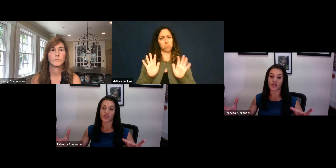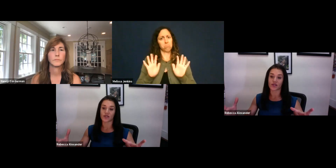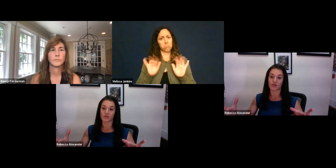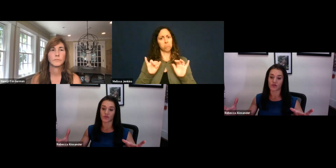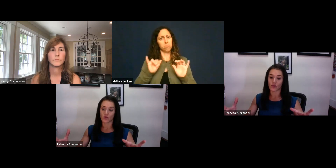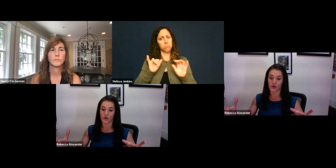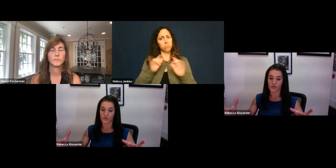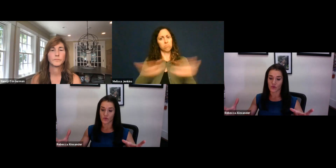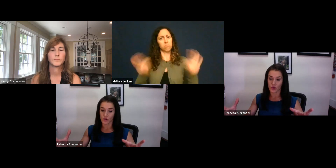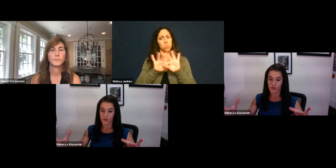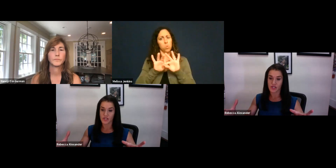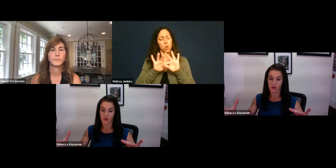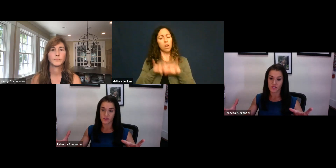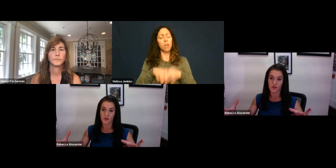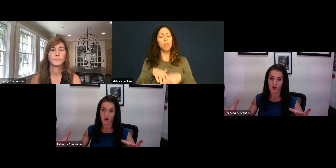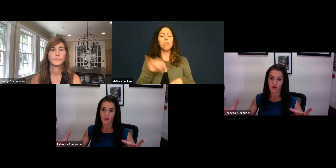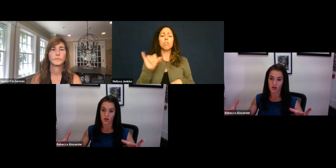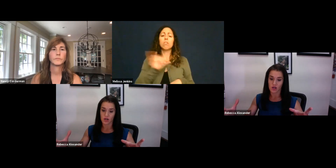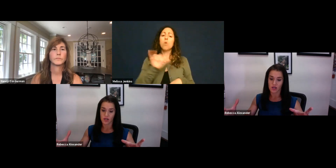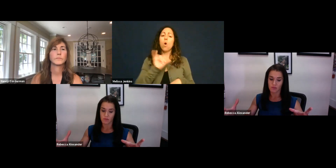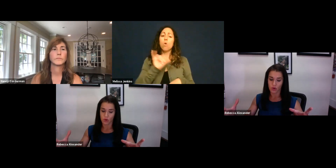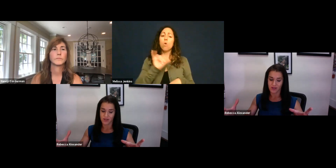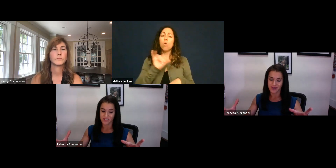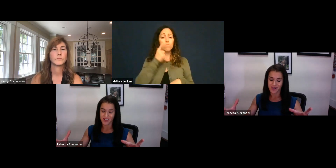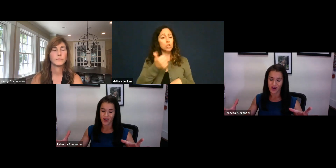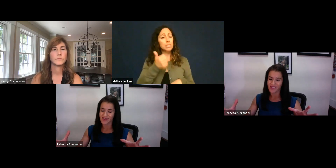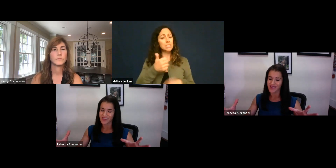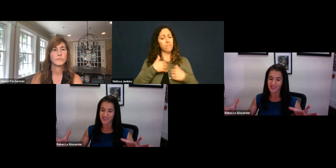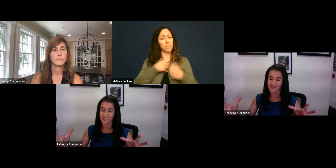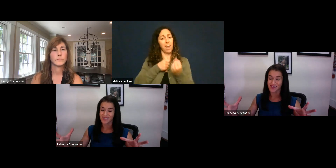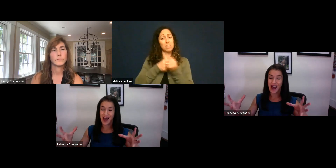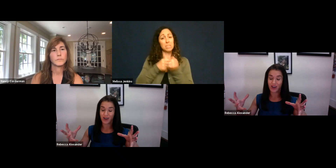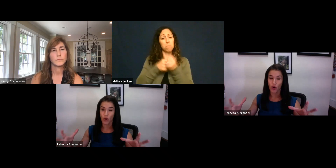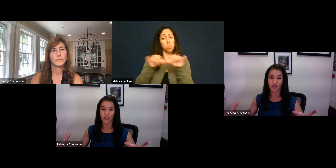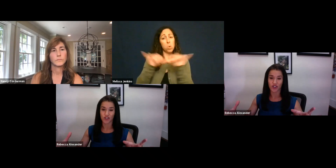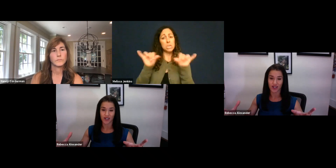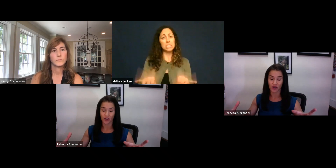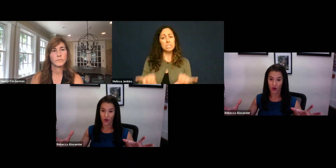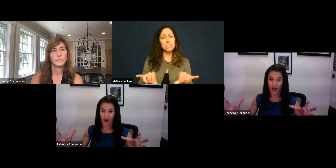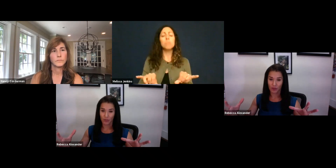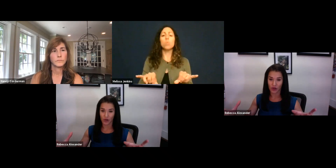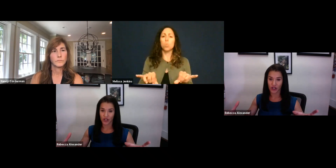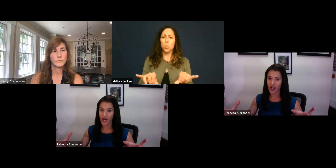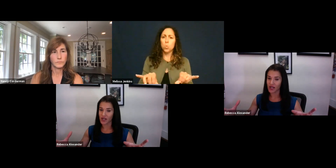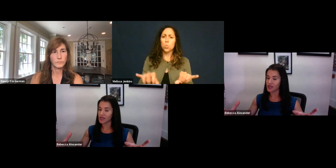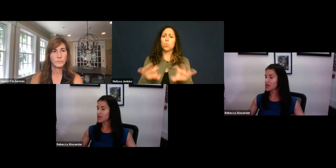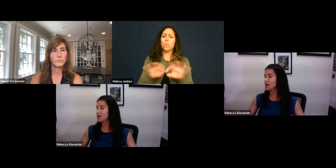systems for yourself is very, very important. So I think that question, although I appreciate it,